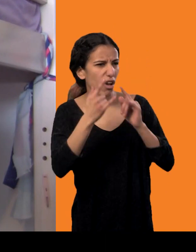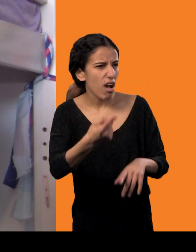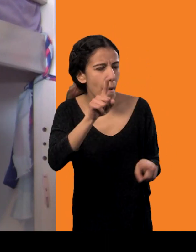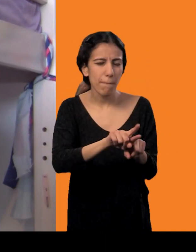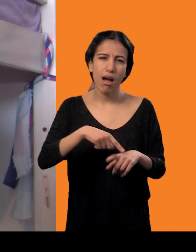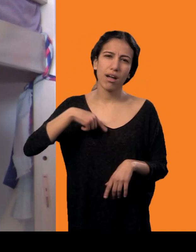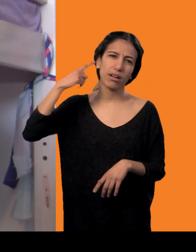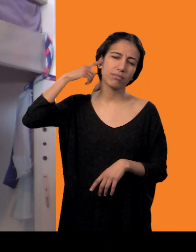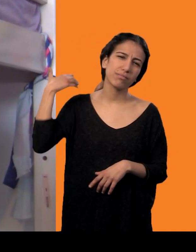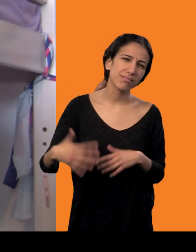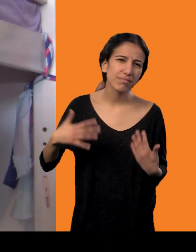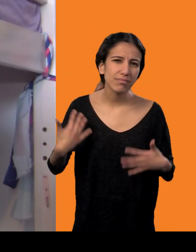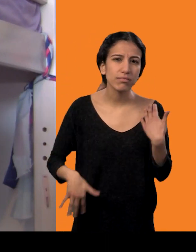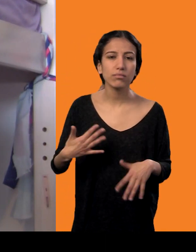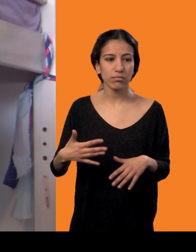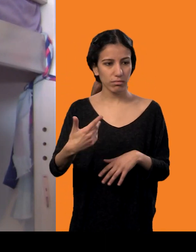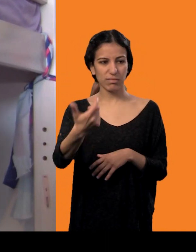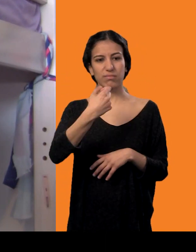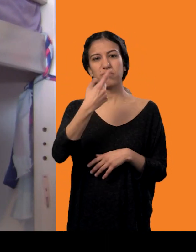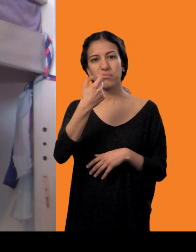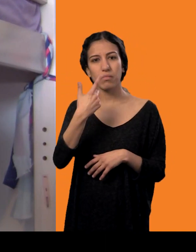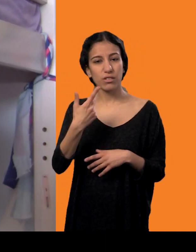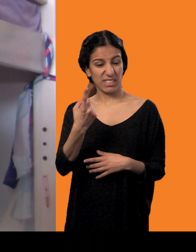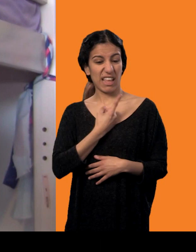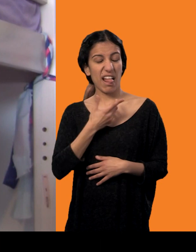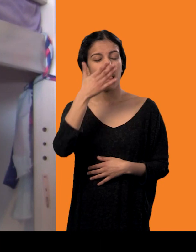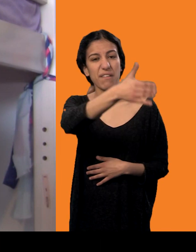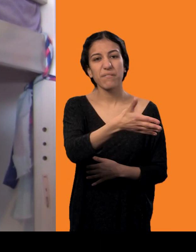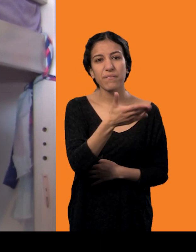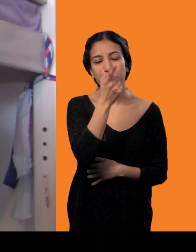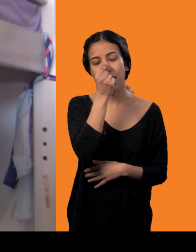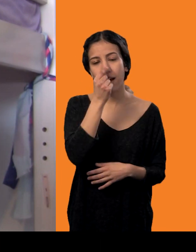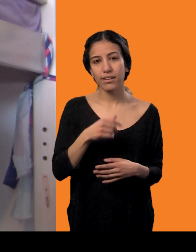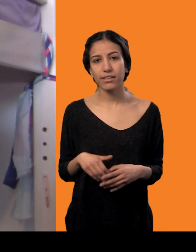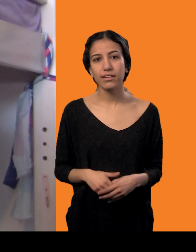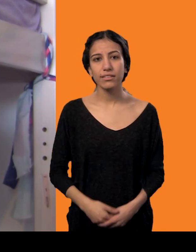or just go speak to, if I just need a check up like if I have a bit of ear ache,